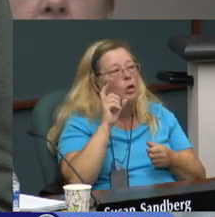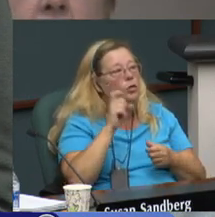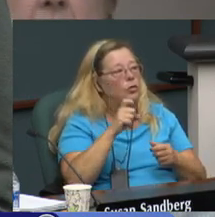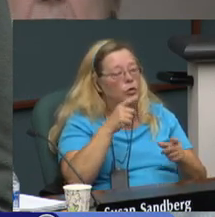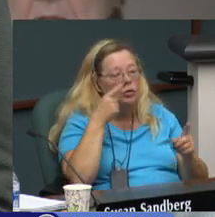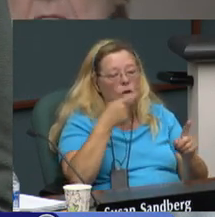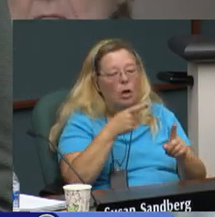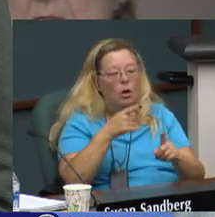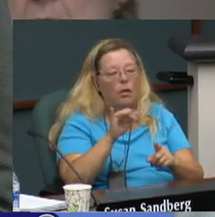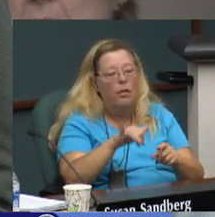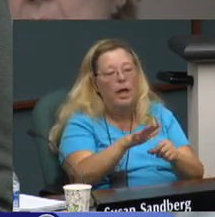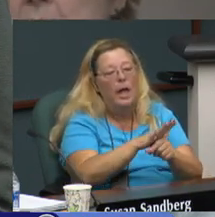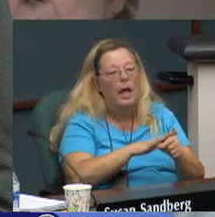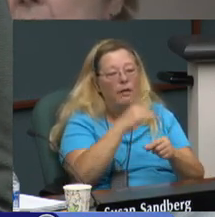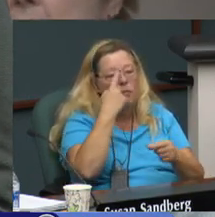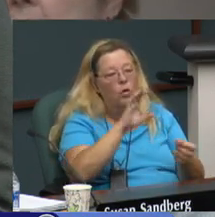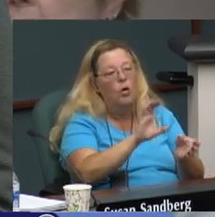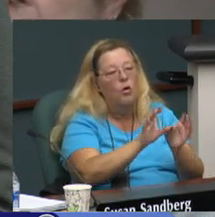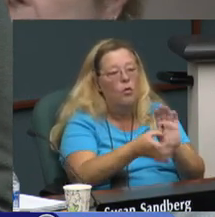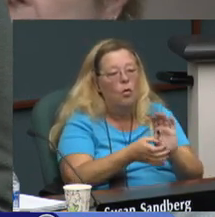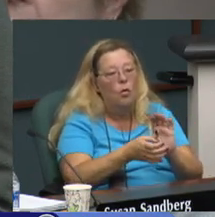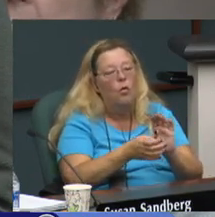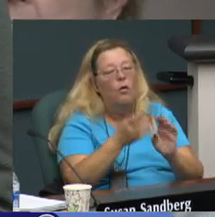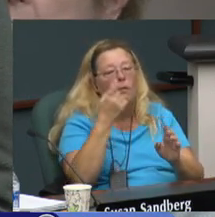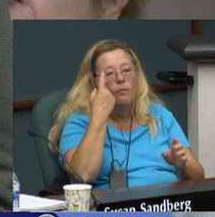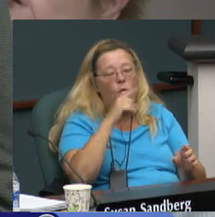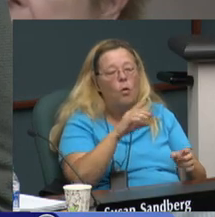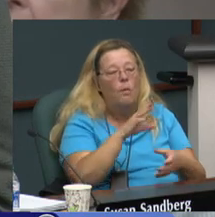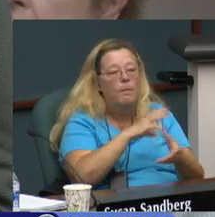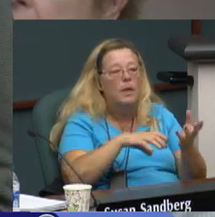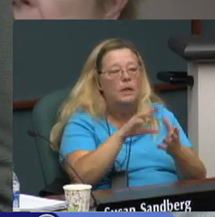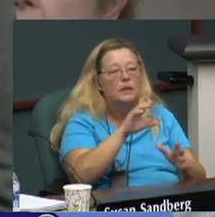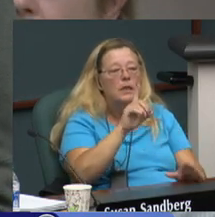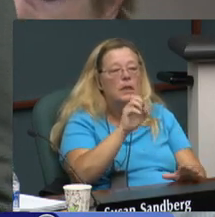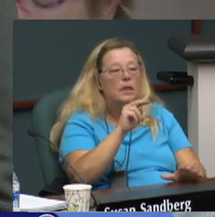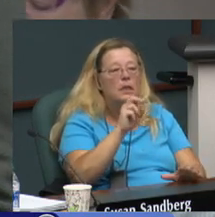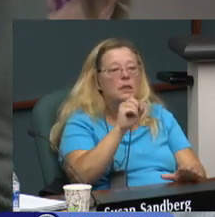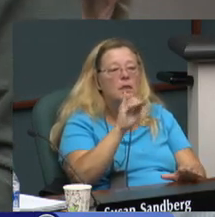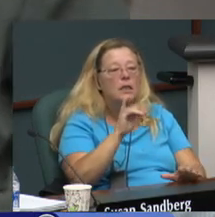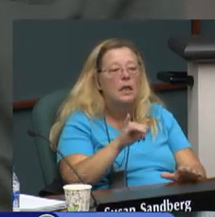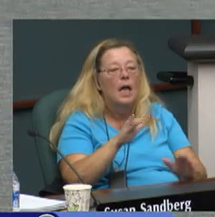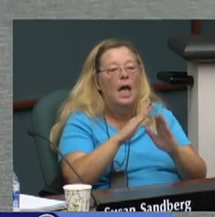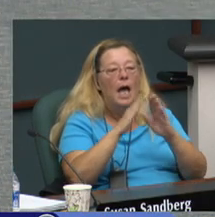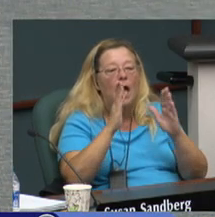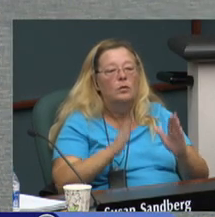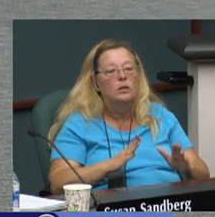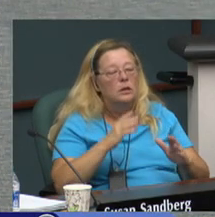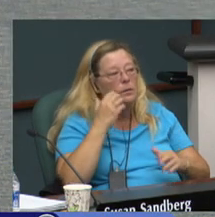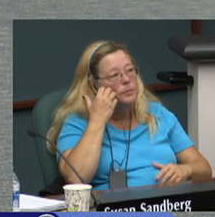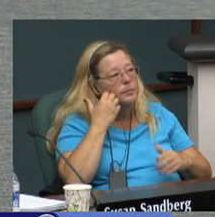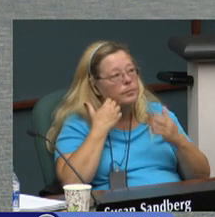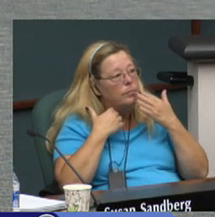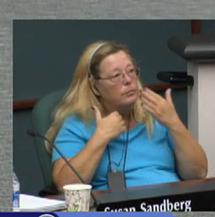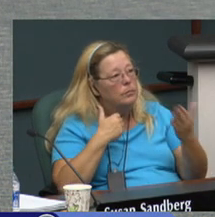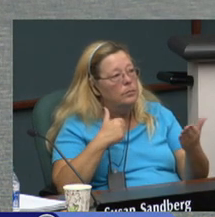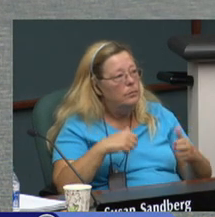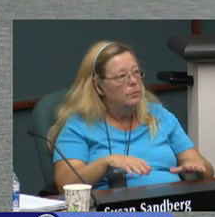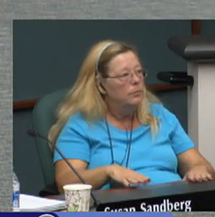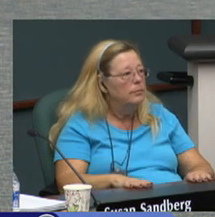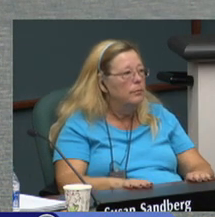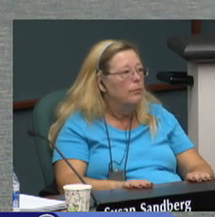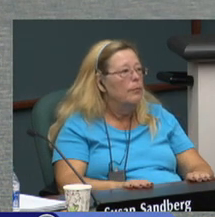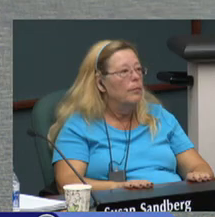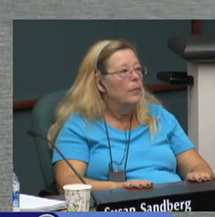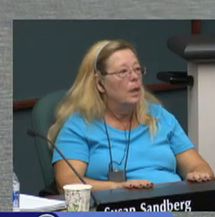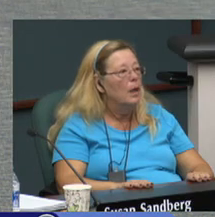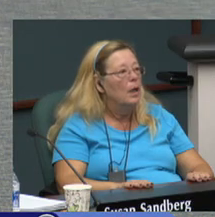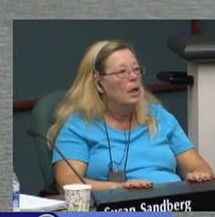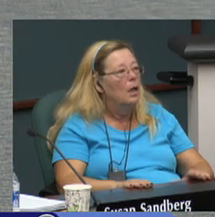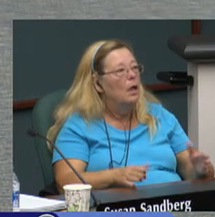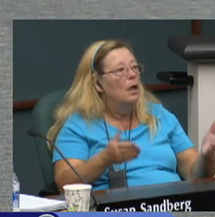areas for conversion to dense or mixed density housing thank you thank you my